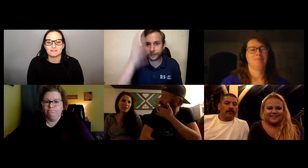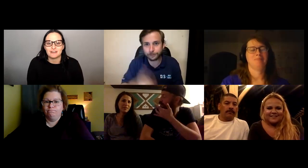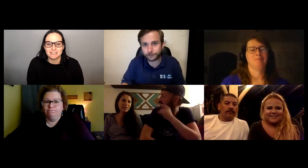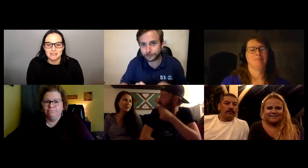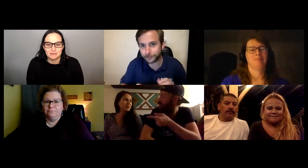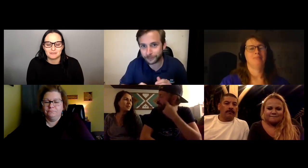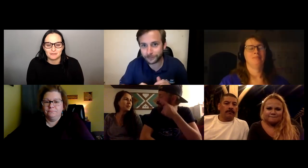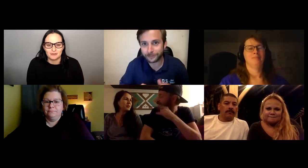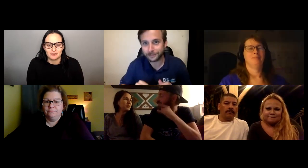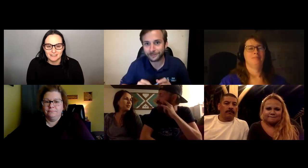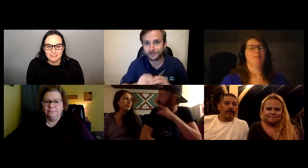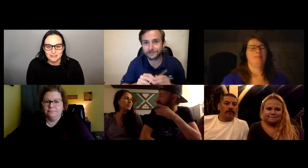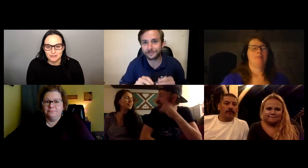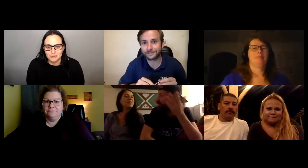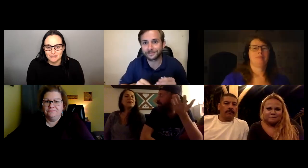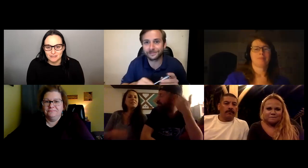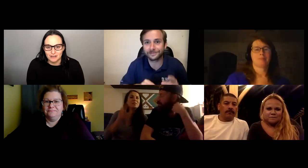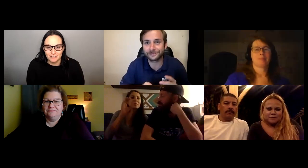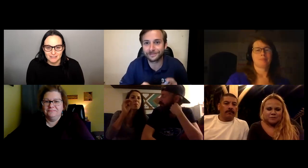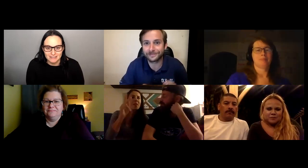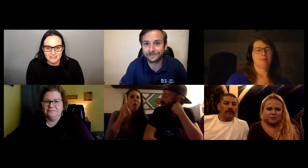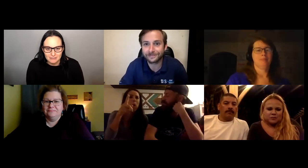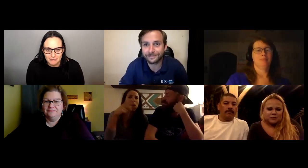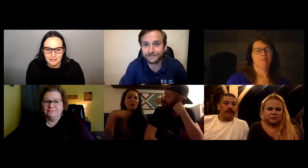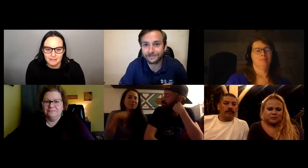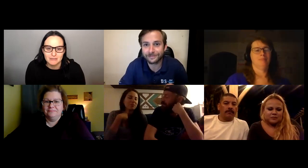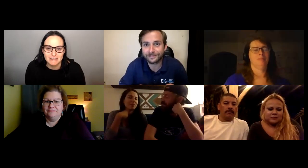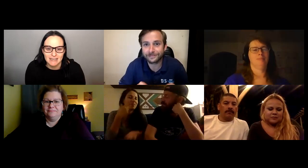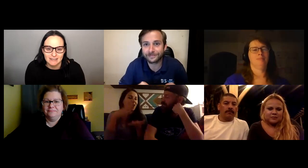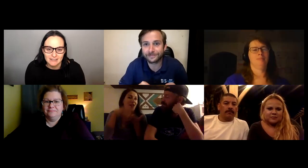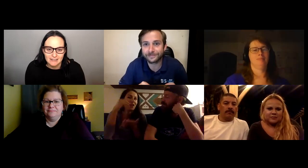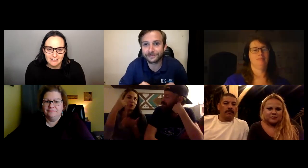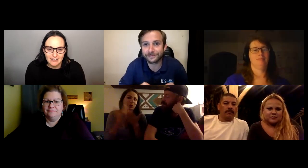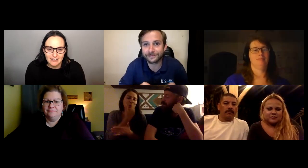favorite tip for children who have deaf and hard of